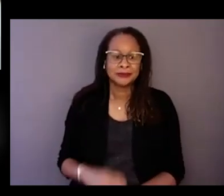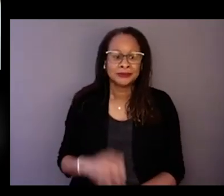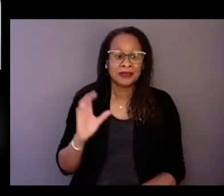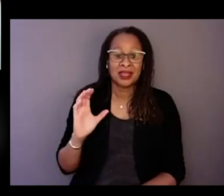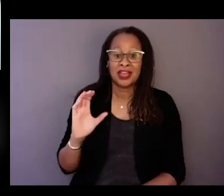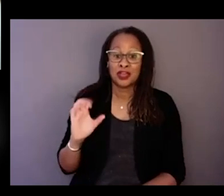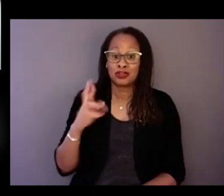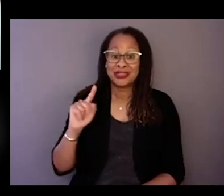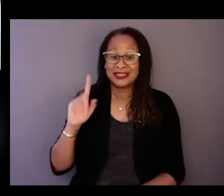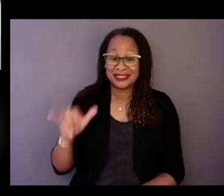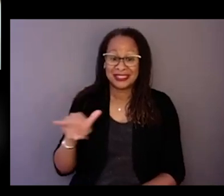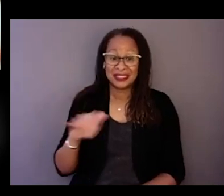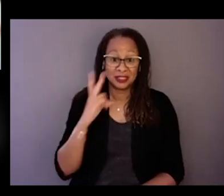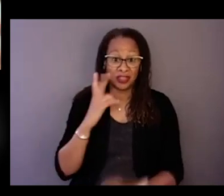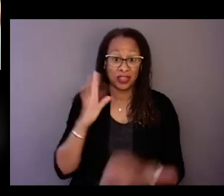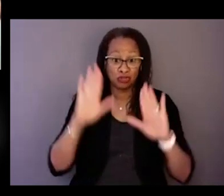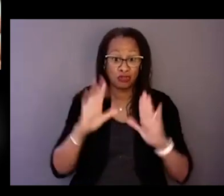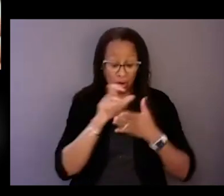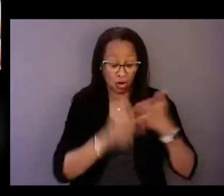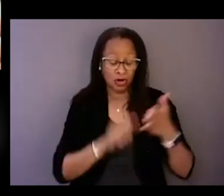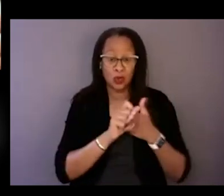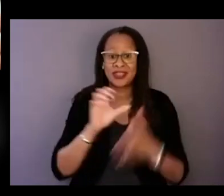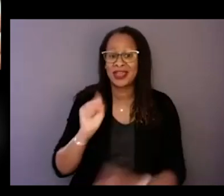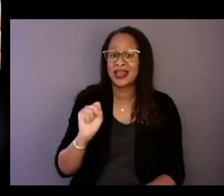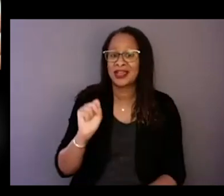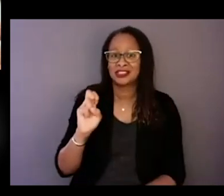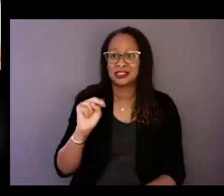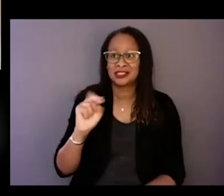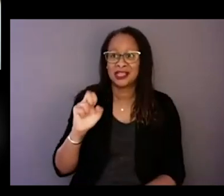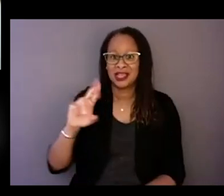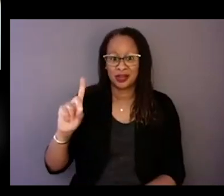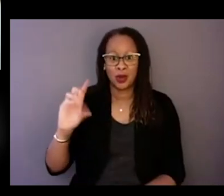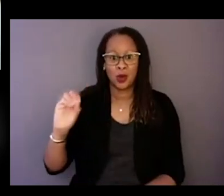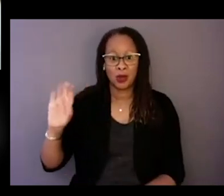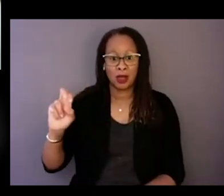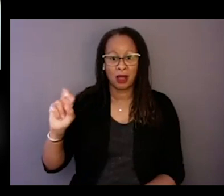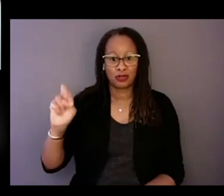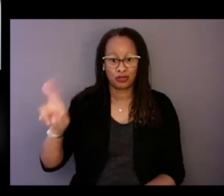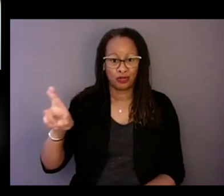because it was in the New York Times with Sinead O'Connor recently talking about how she completely related